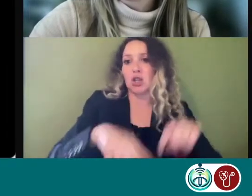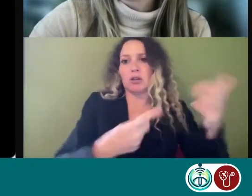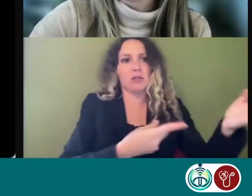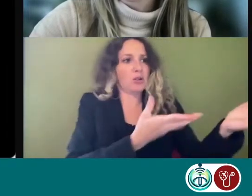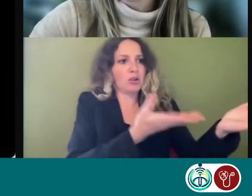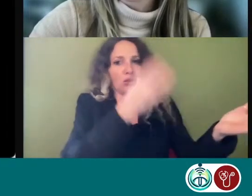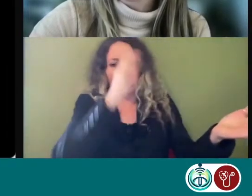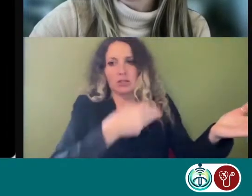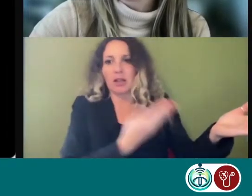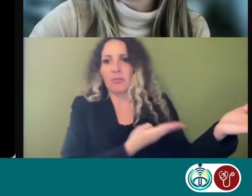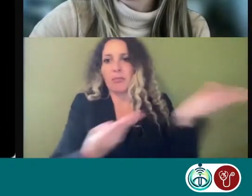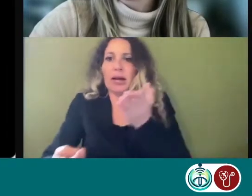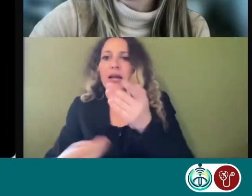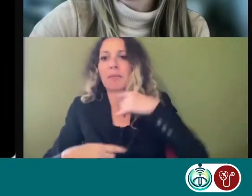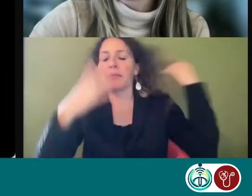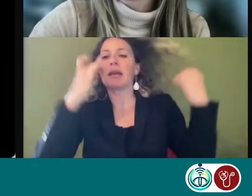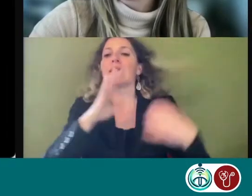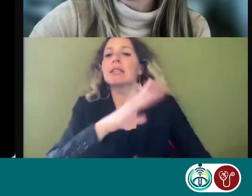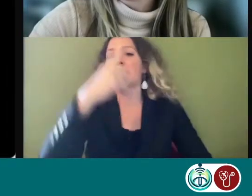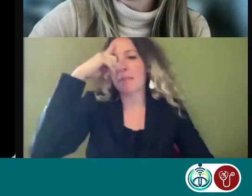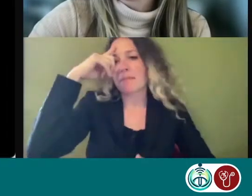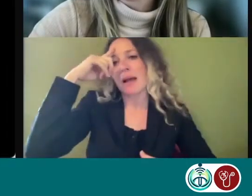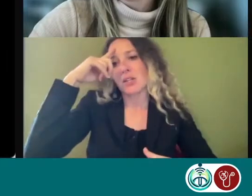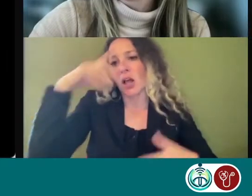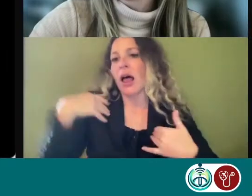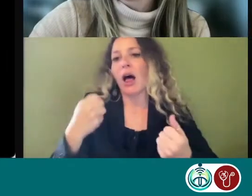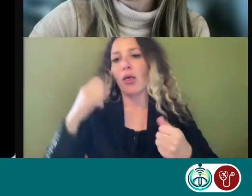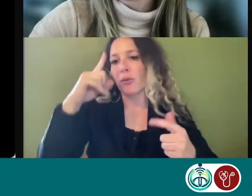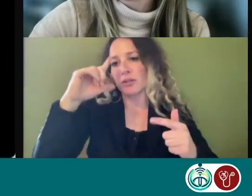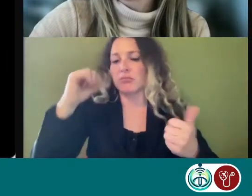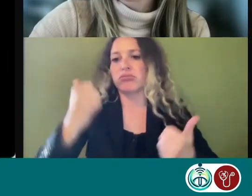incredibly poor, deteriorating mental health. And she was able to get help through telehealth